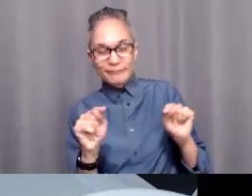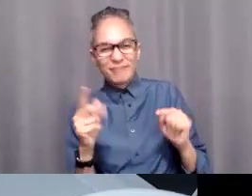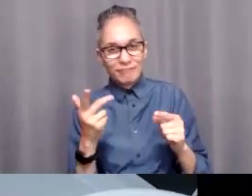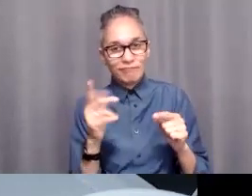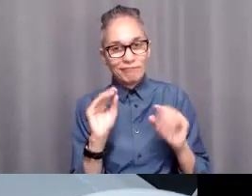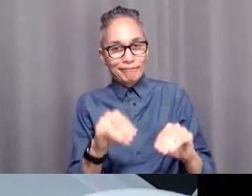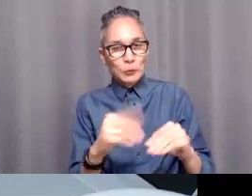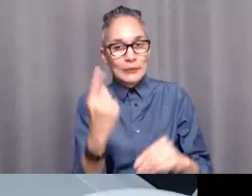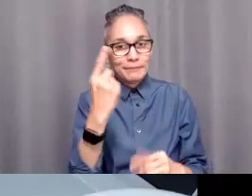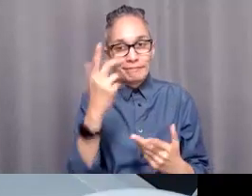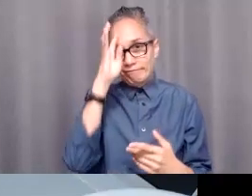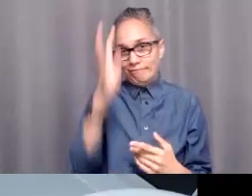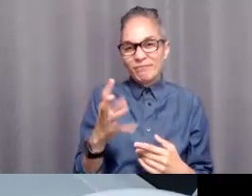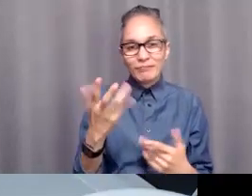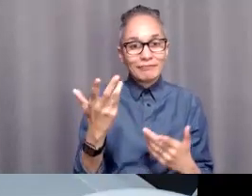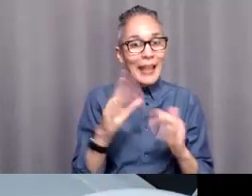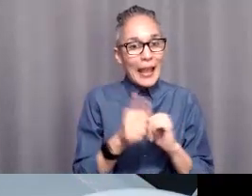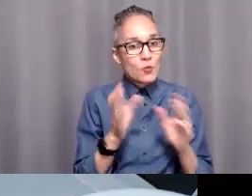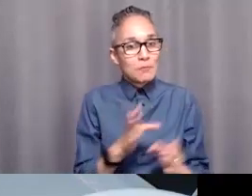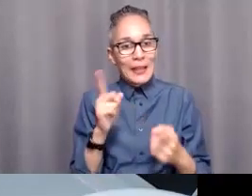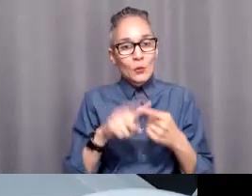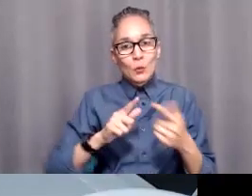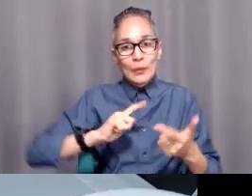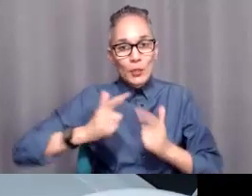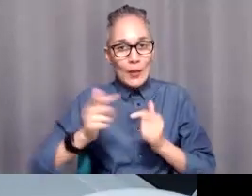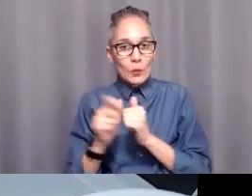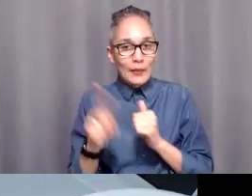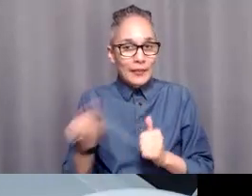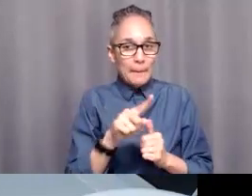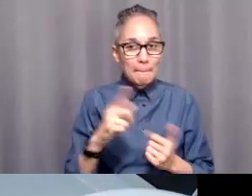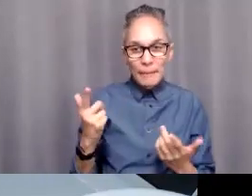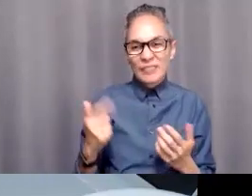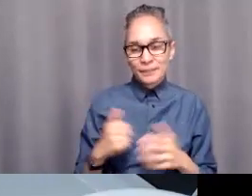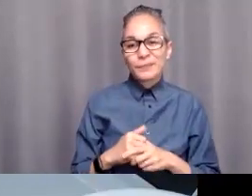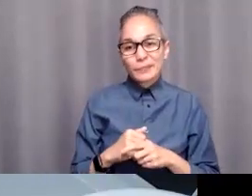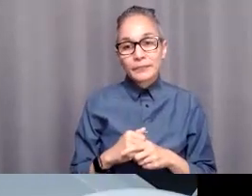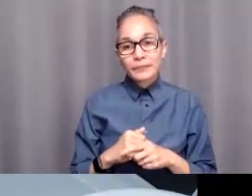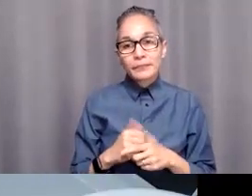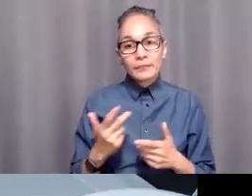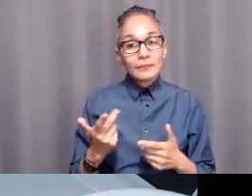of your interaction plan or your communication plan with students. It's not there yet.